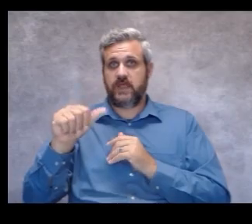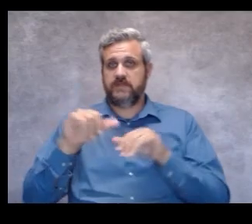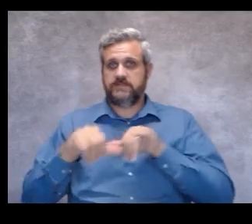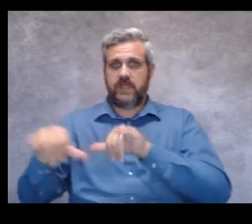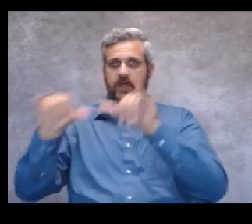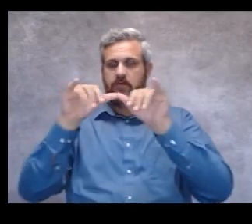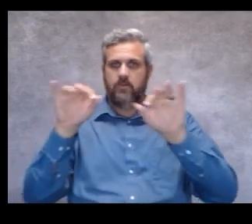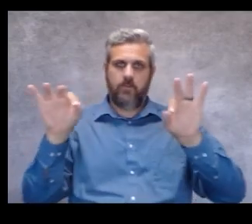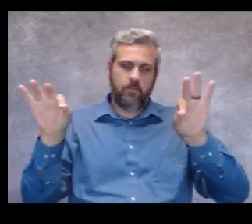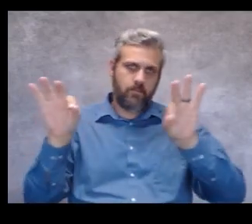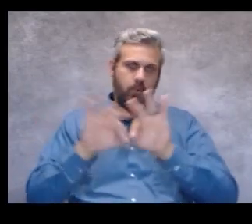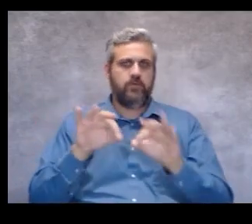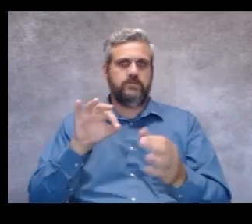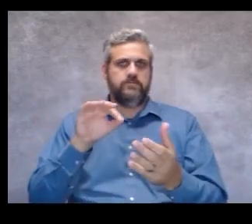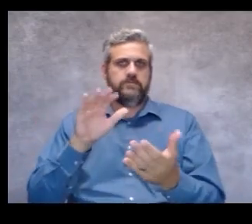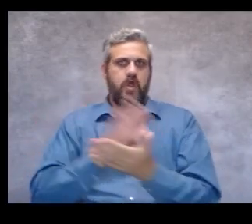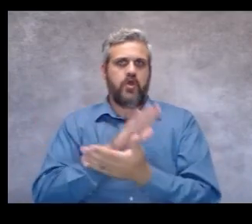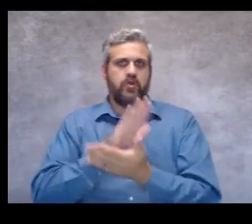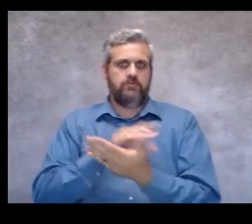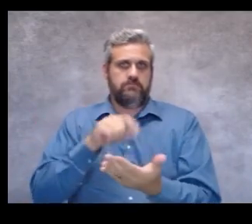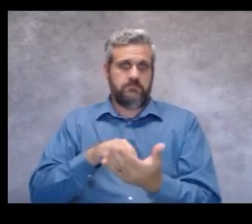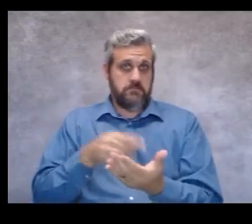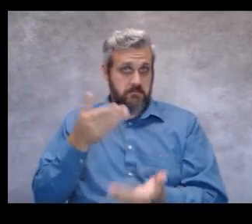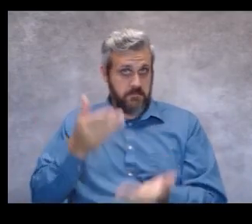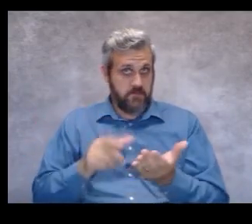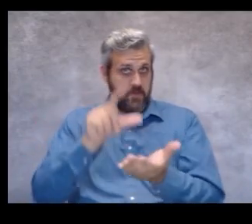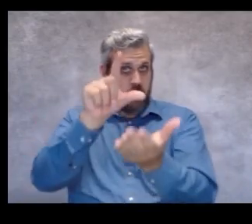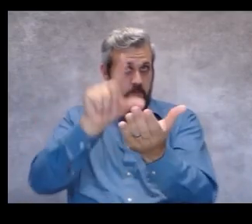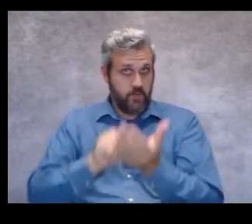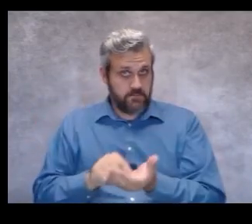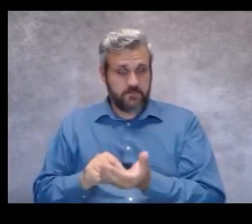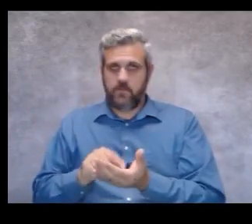is a really important document that you may want to print out or save to your